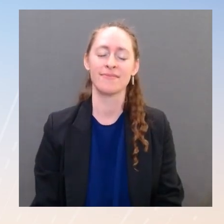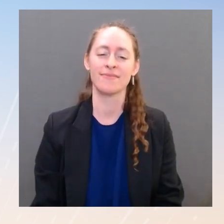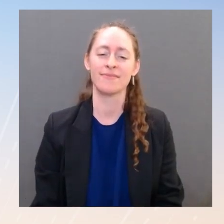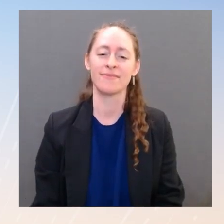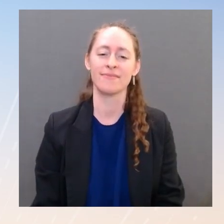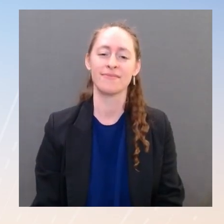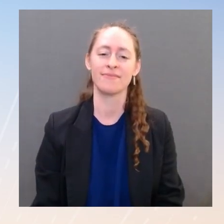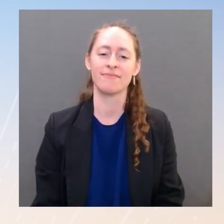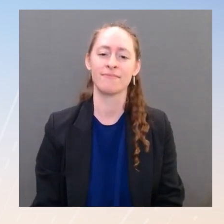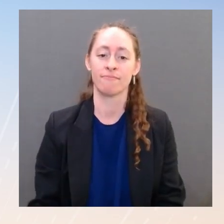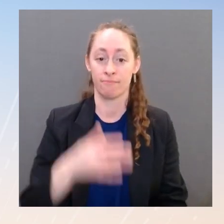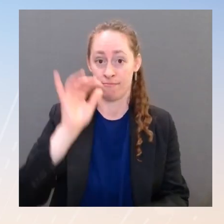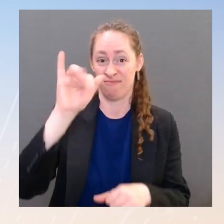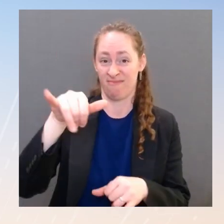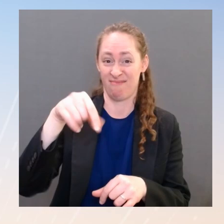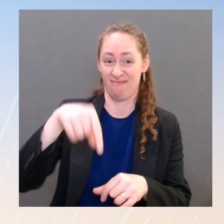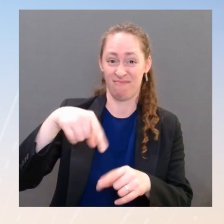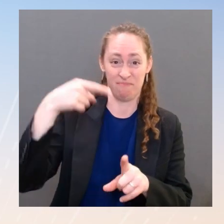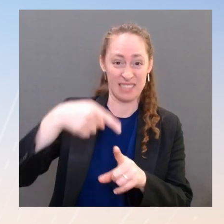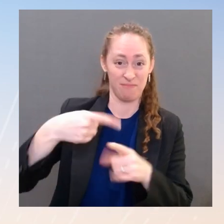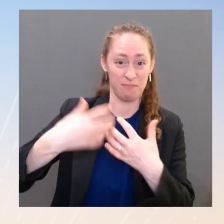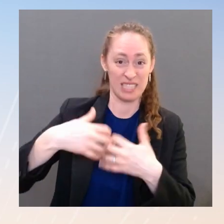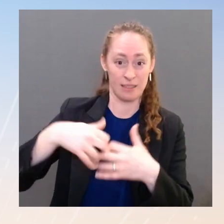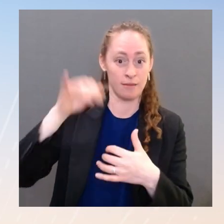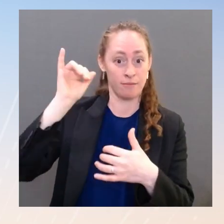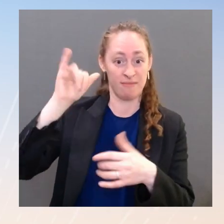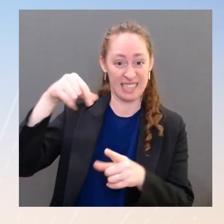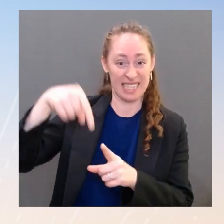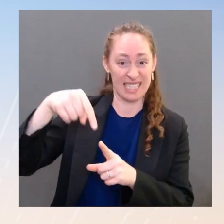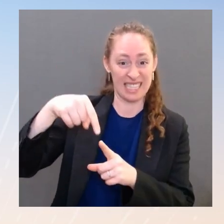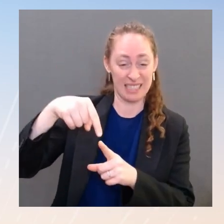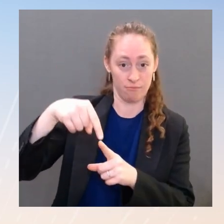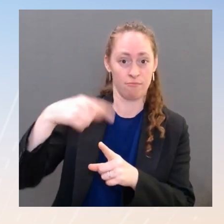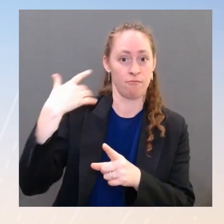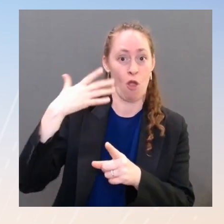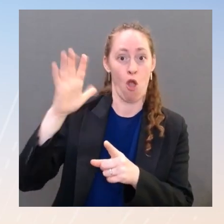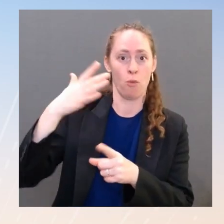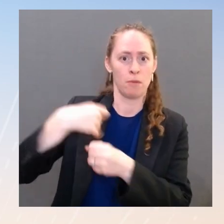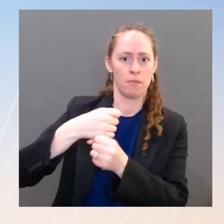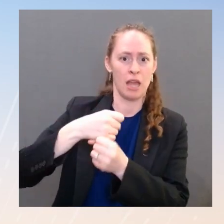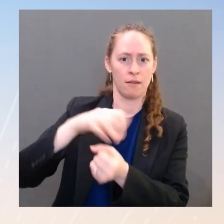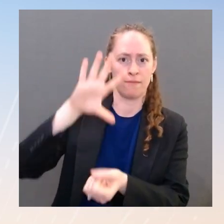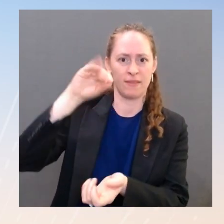In 2021 alone, they produced nearly 13,000 total missiles,